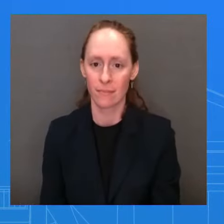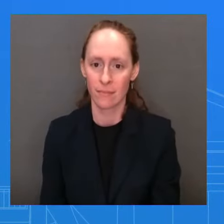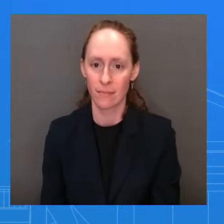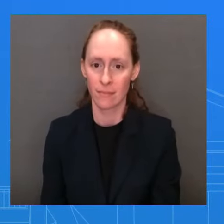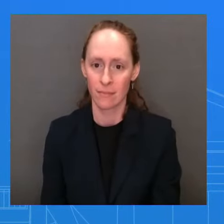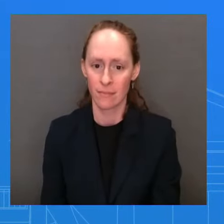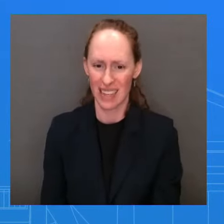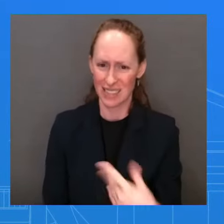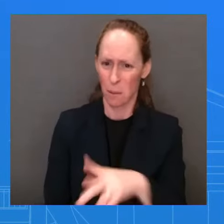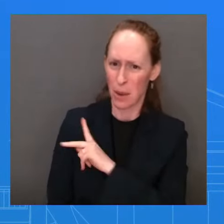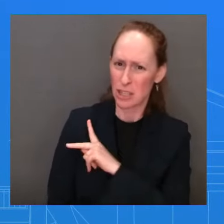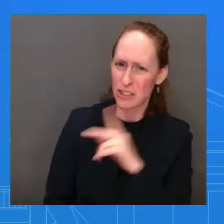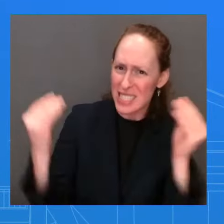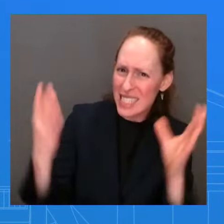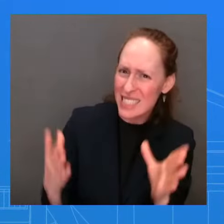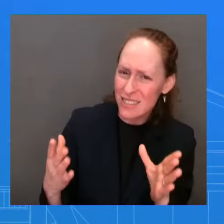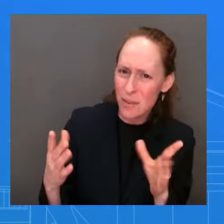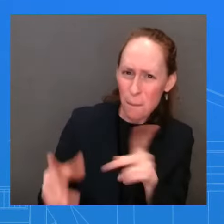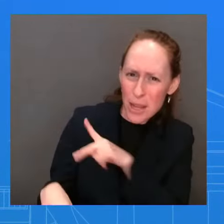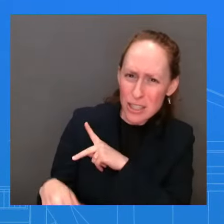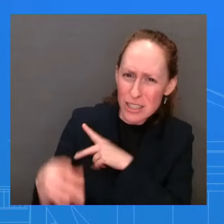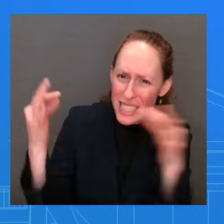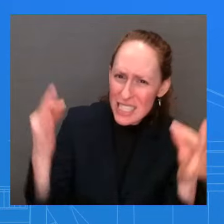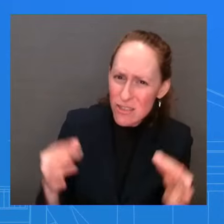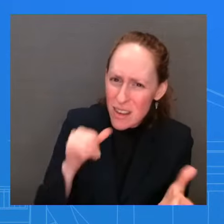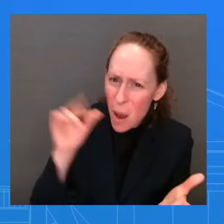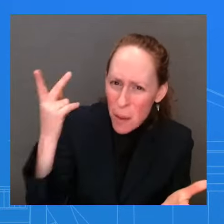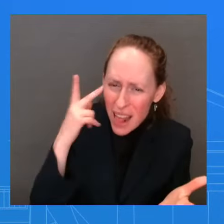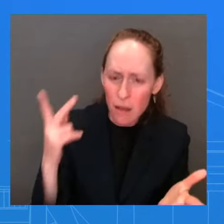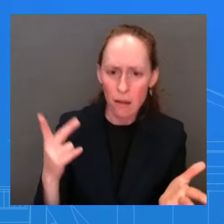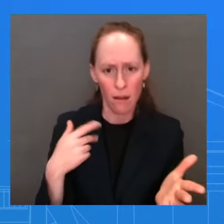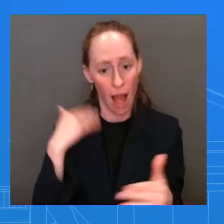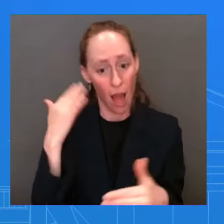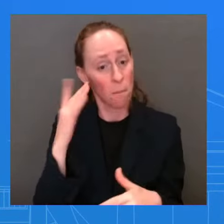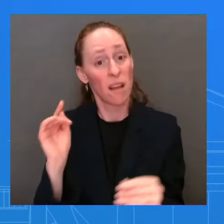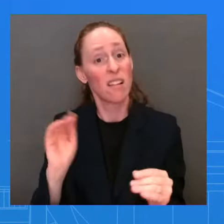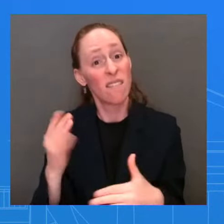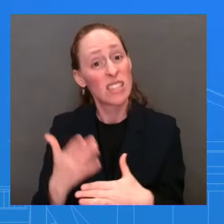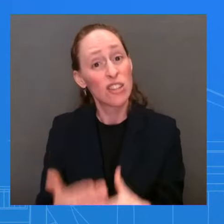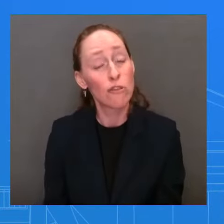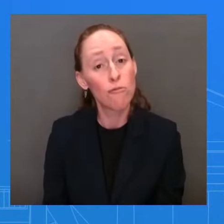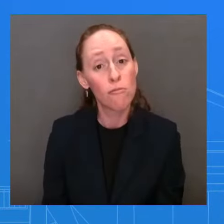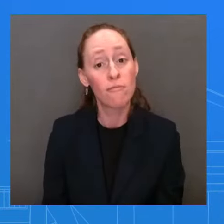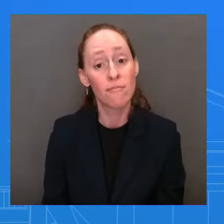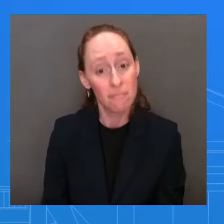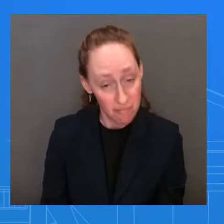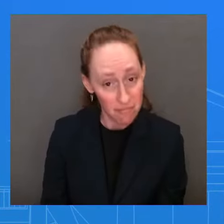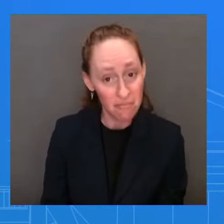I don't have anything to share on that. I would refer you to -- totally understand, like, "What was his decision? What was his thinking process?"